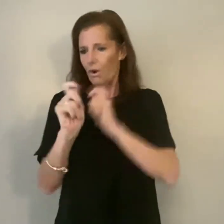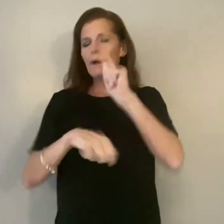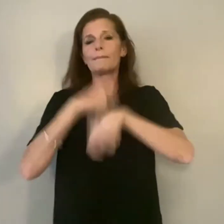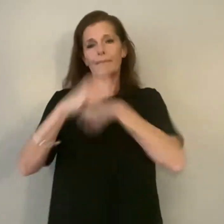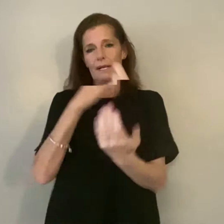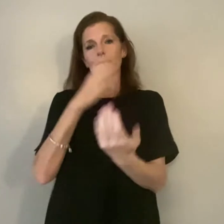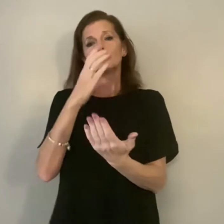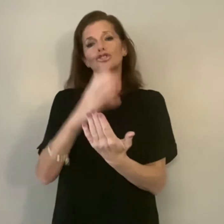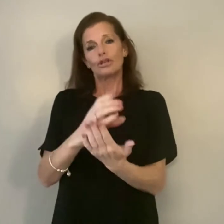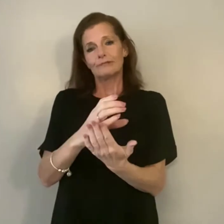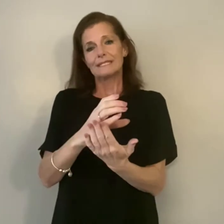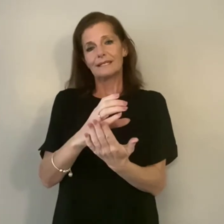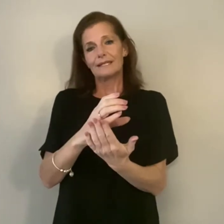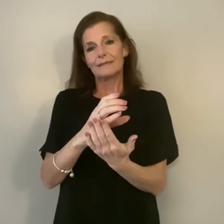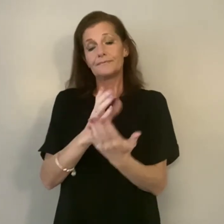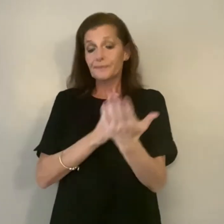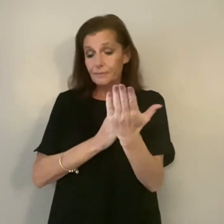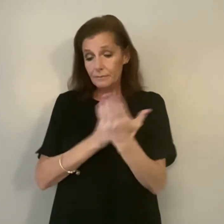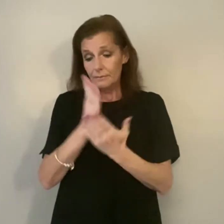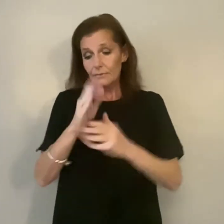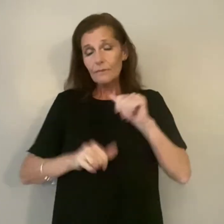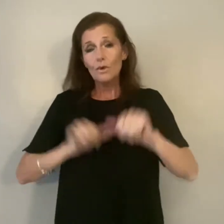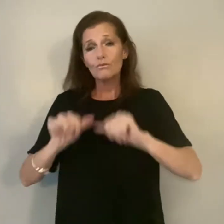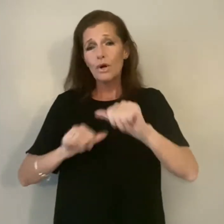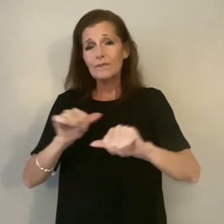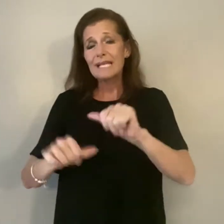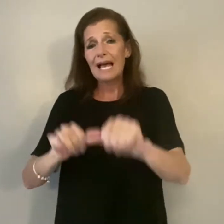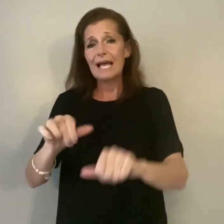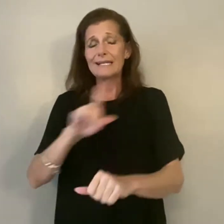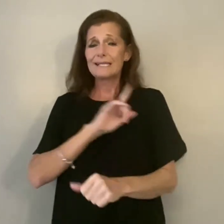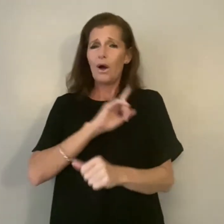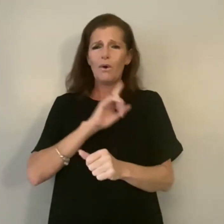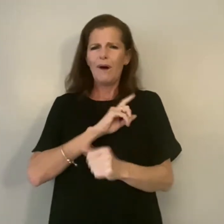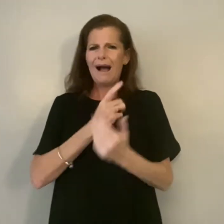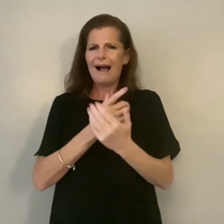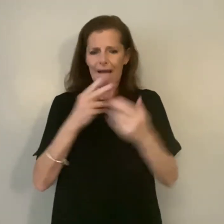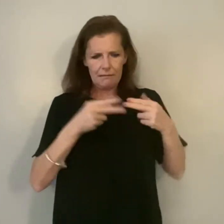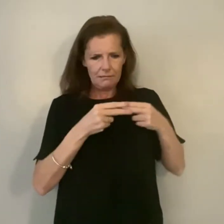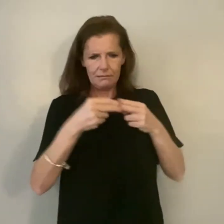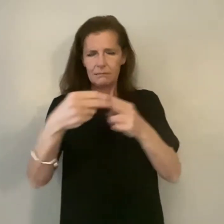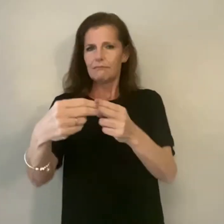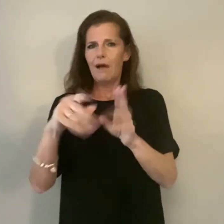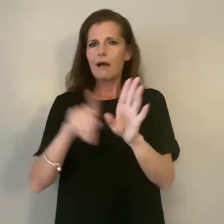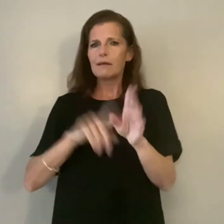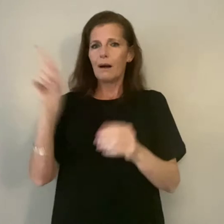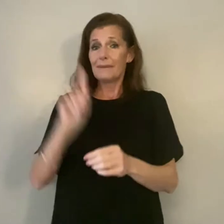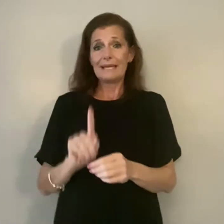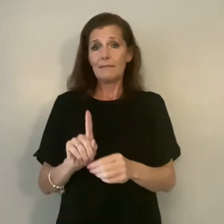So we did that and during that process because Blaze has been led by young people